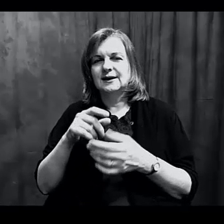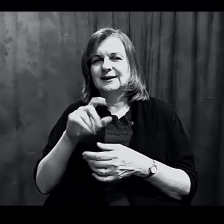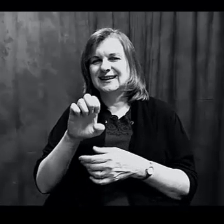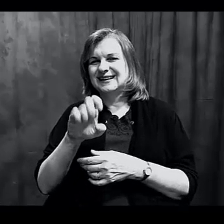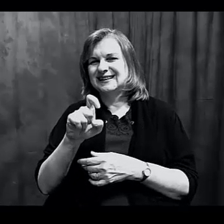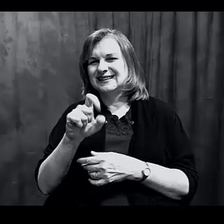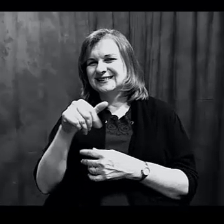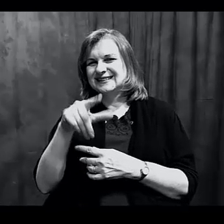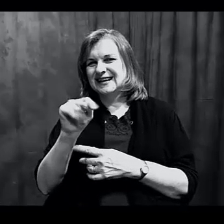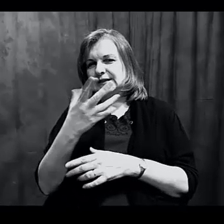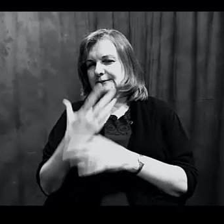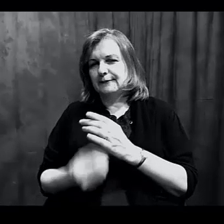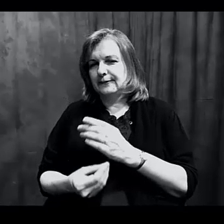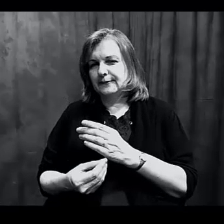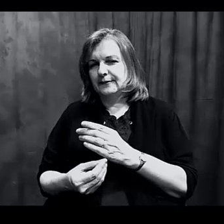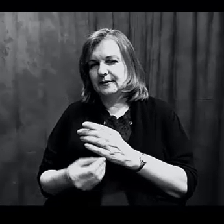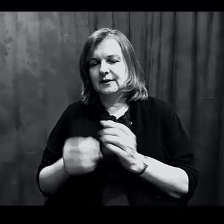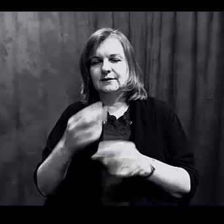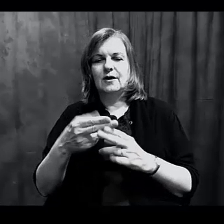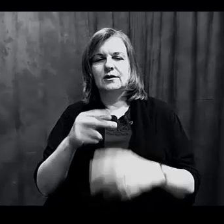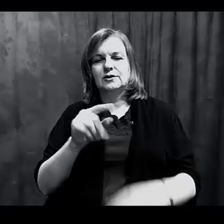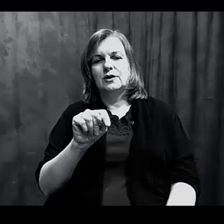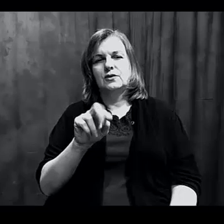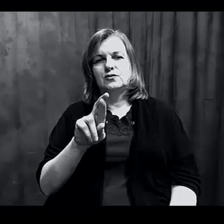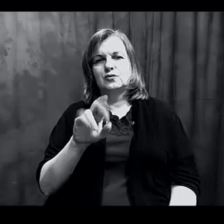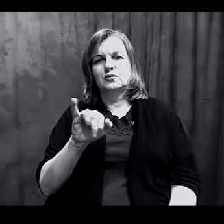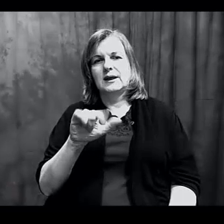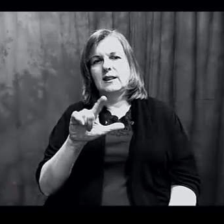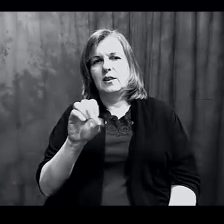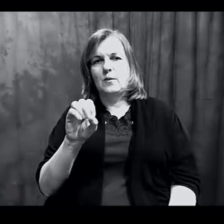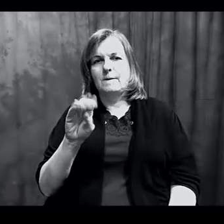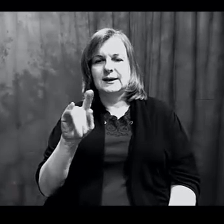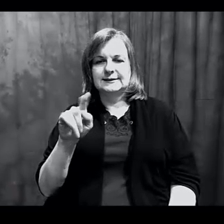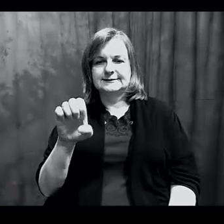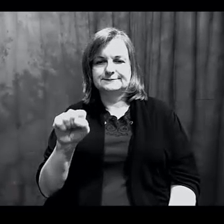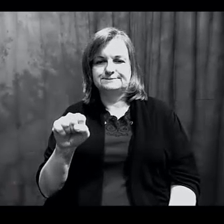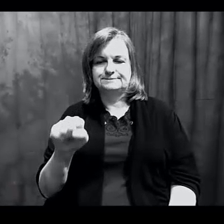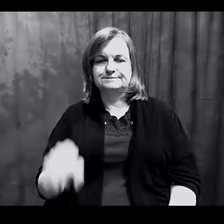high numbers! let's look at a couple of the subphyla